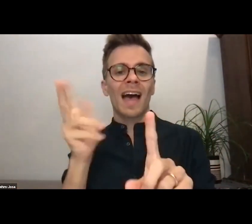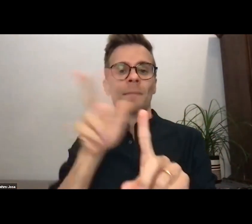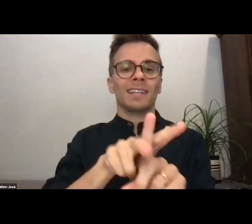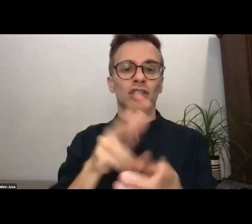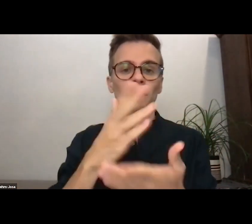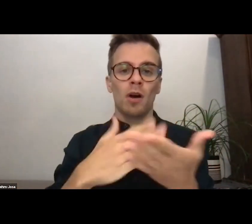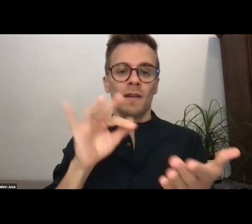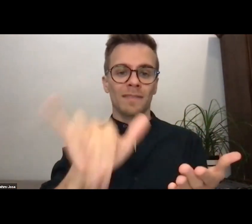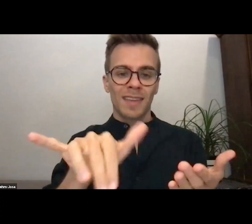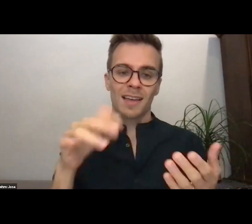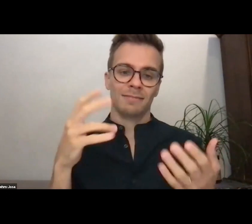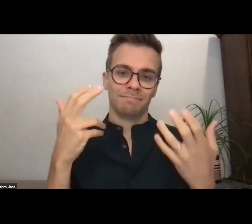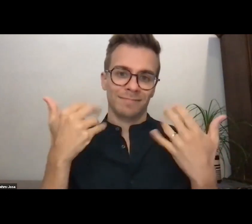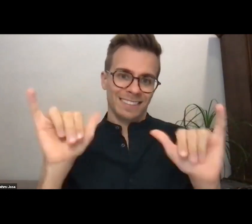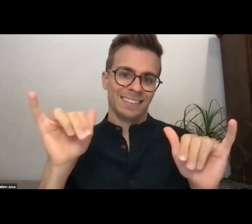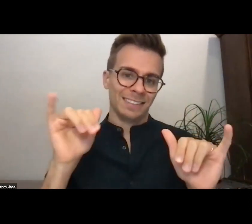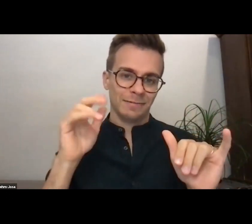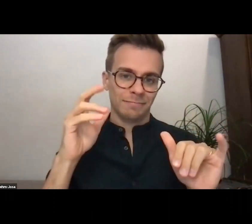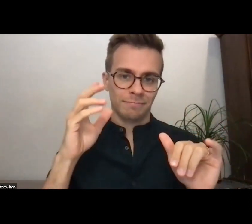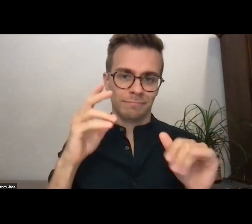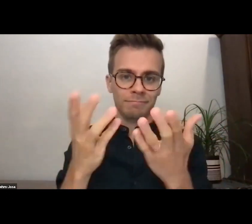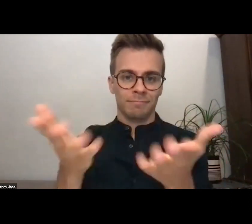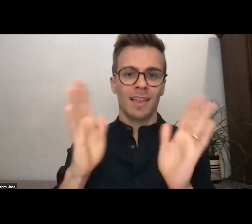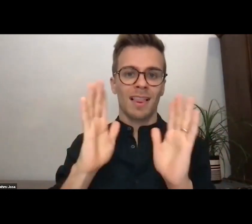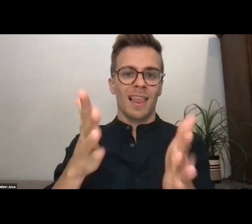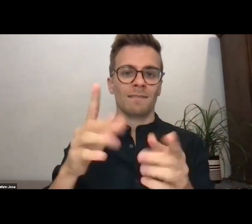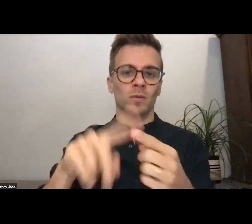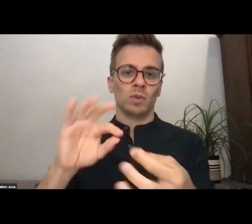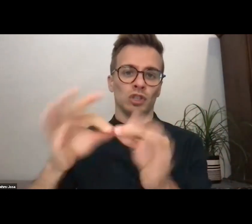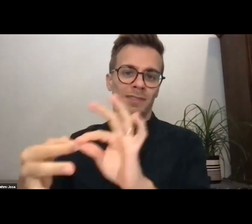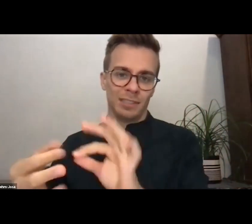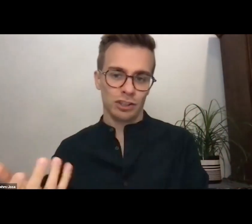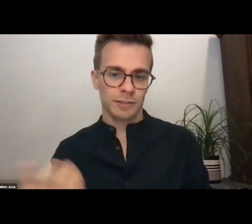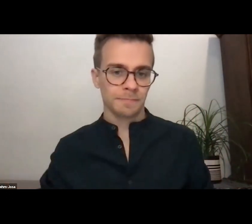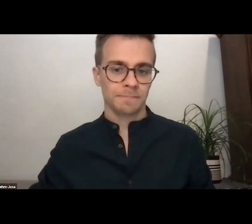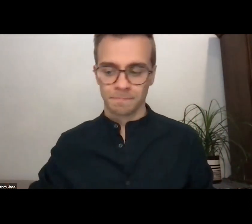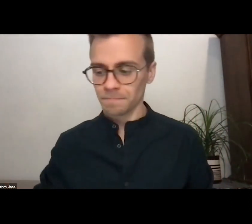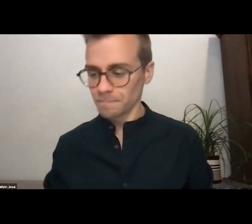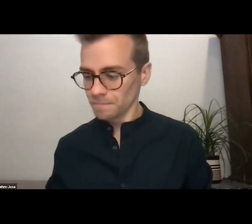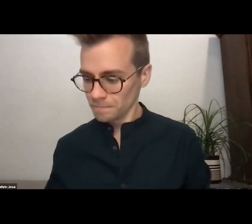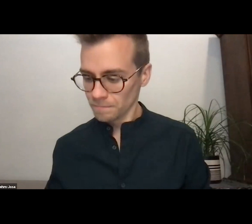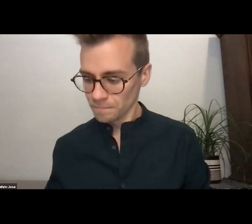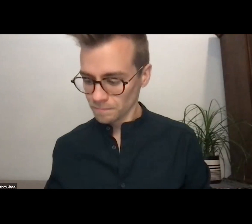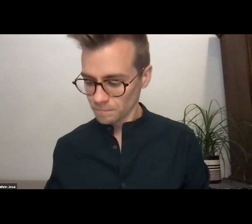to be able to make decisions. And the application part of that is still left up to interpretation.